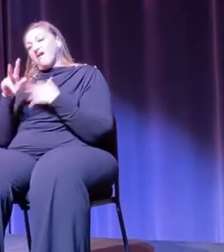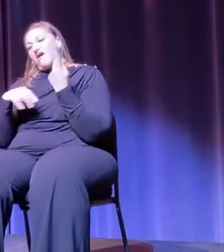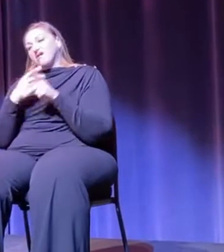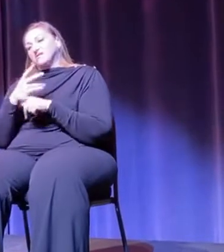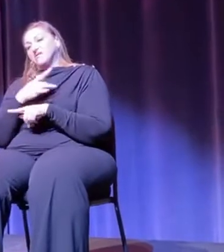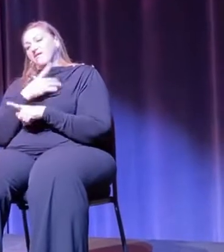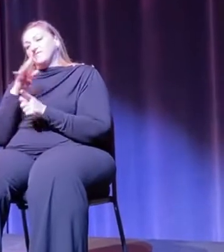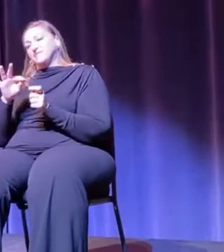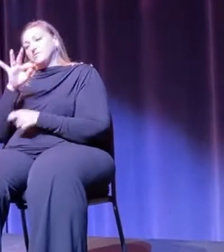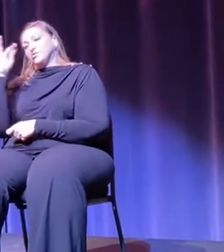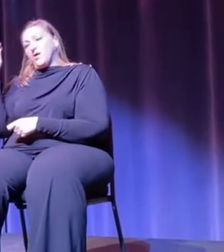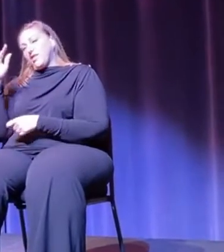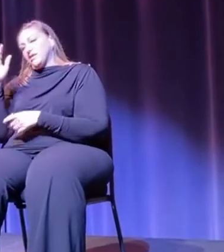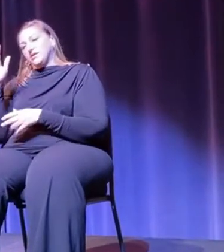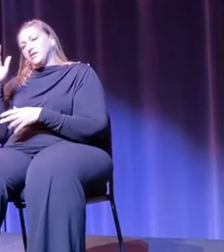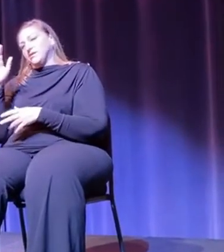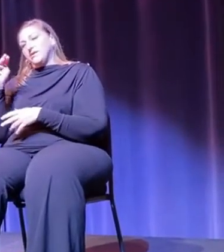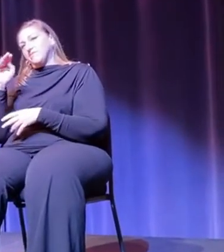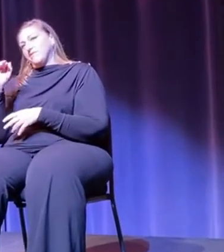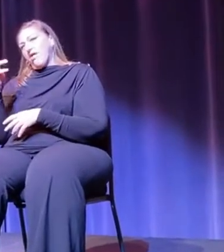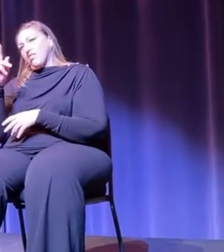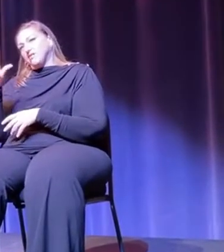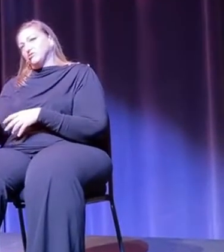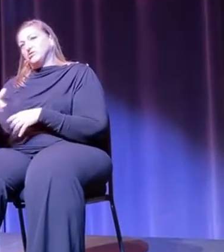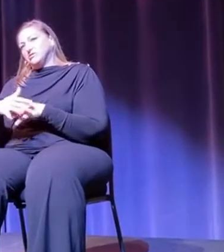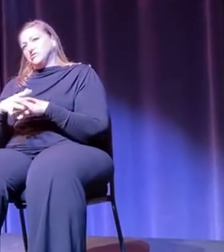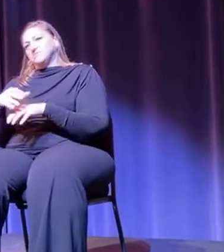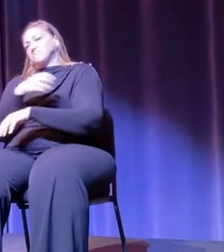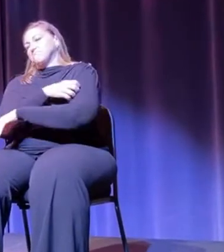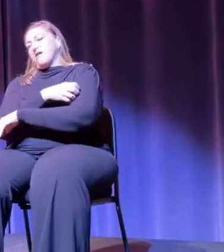and mythology that I found really powerful and everything.